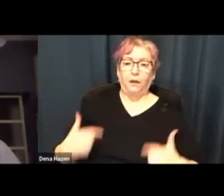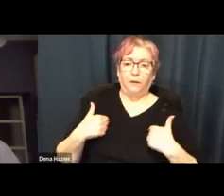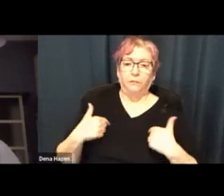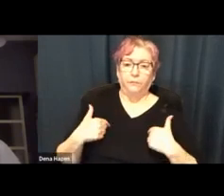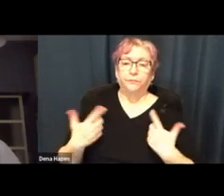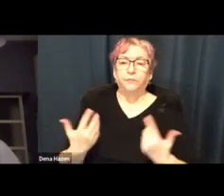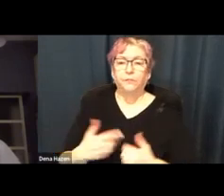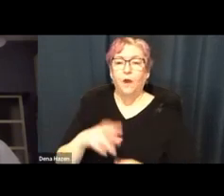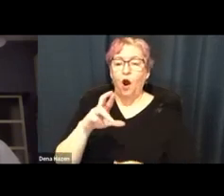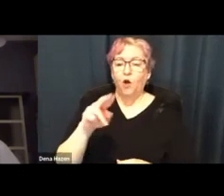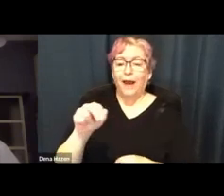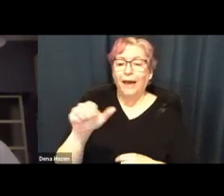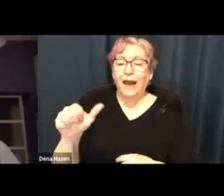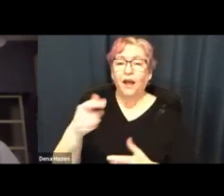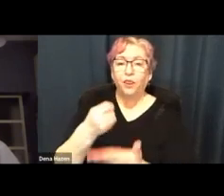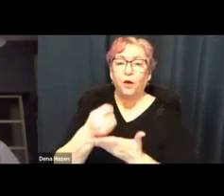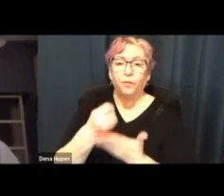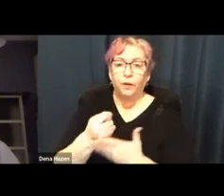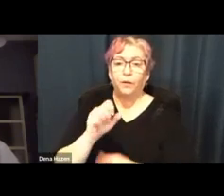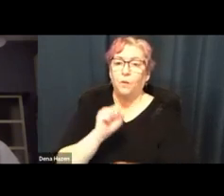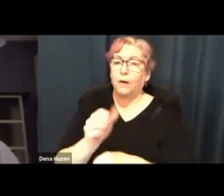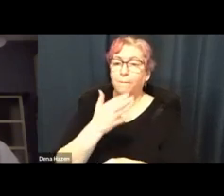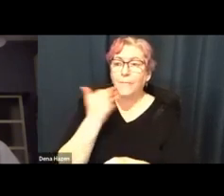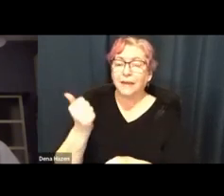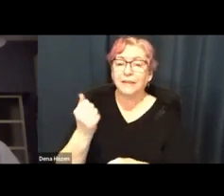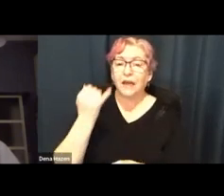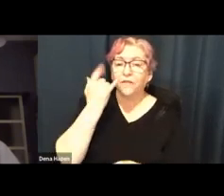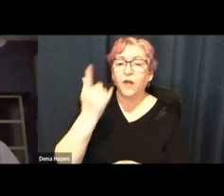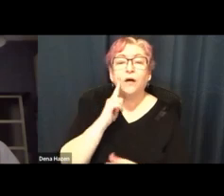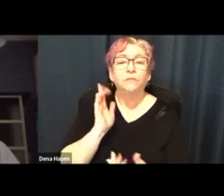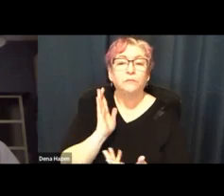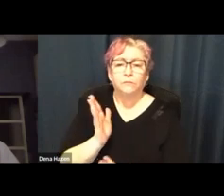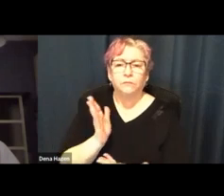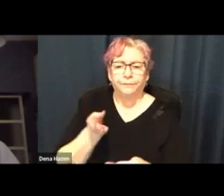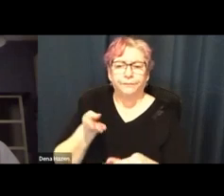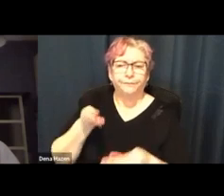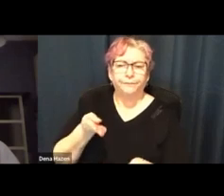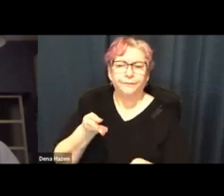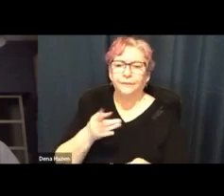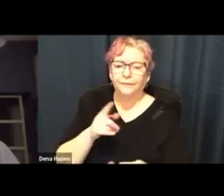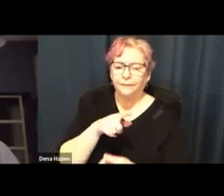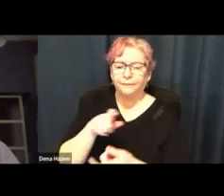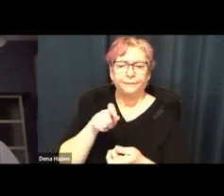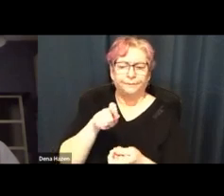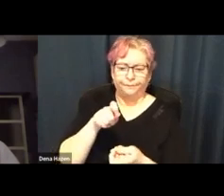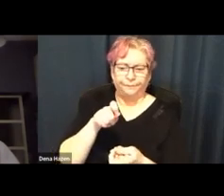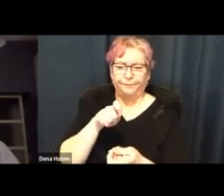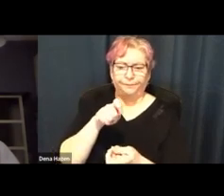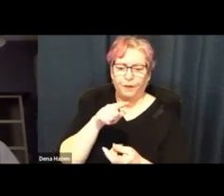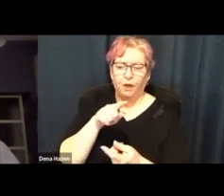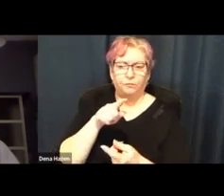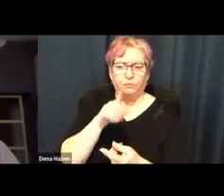RNA therapies work best if they are delivered directly into the affected organ.